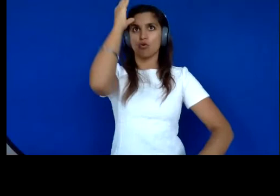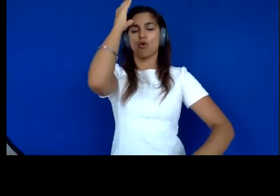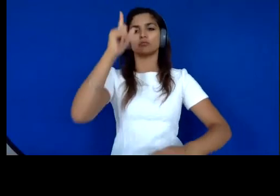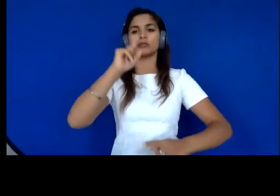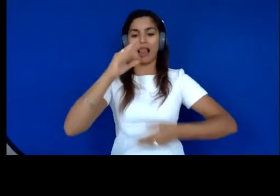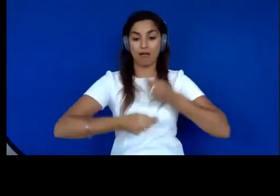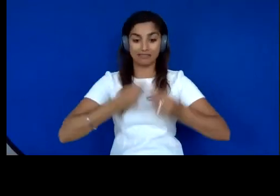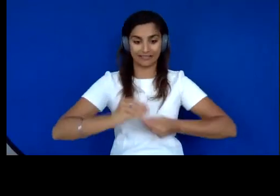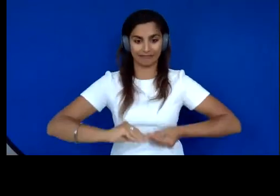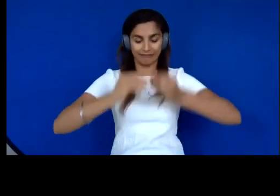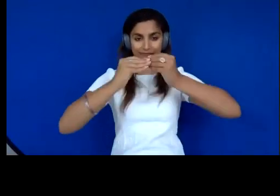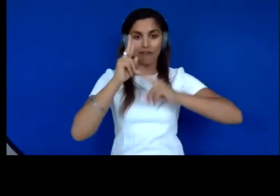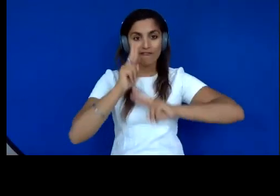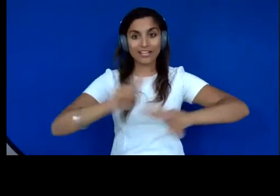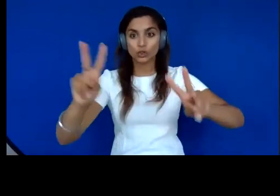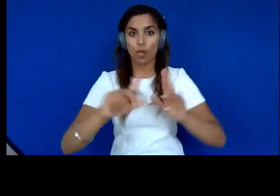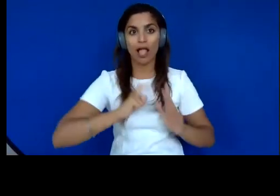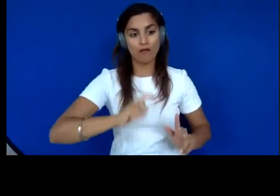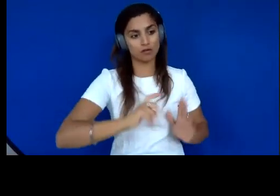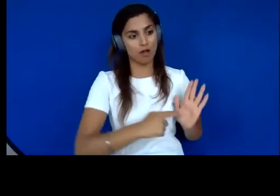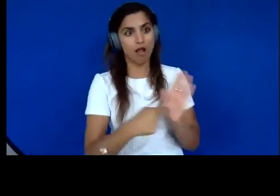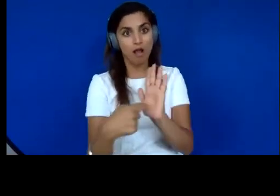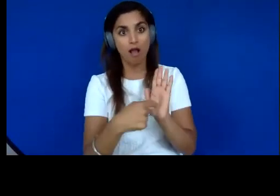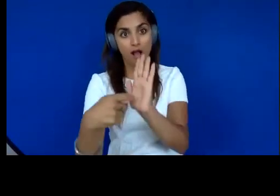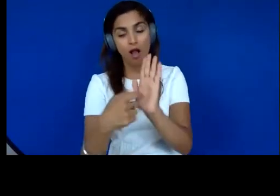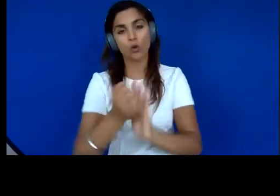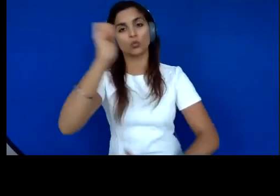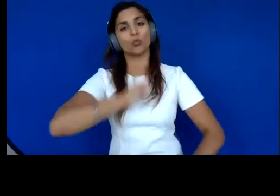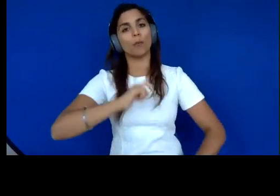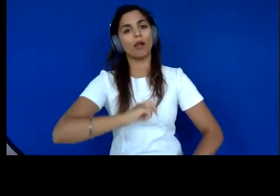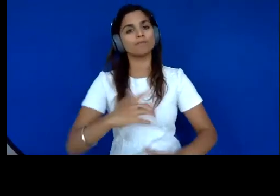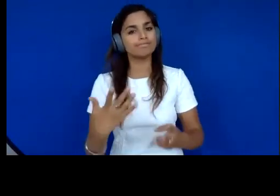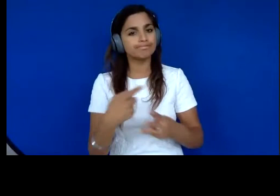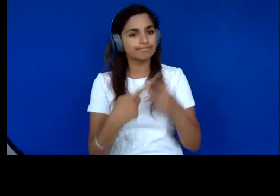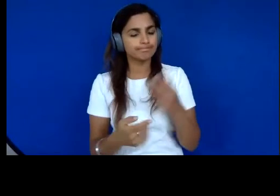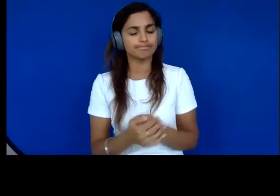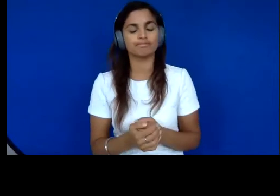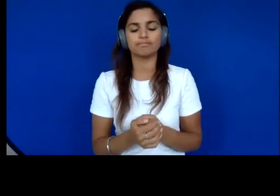of Channel 4's Paralympic superhuman so in order to try to answer these